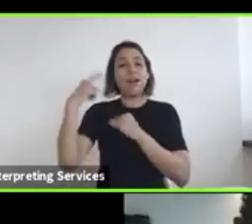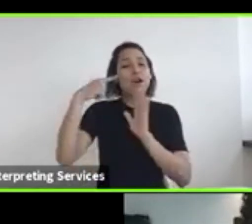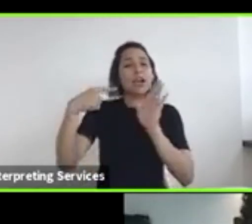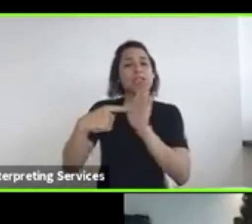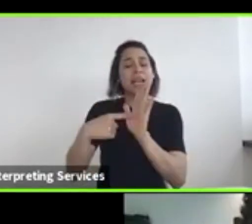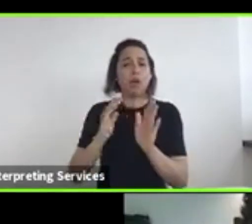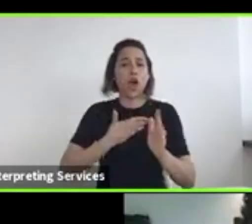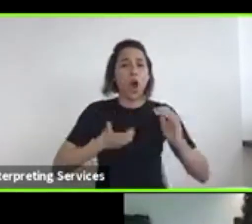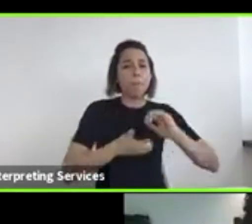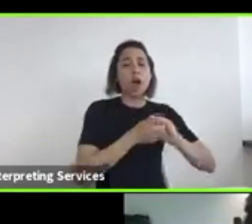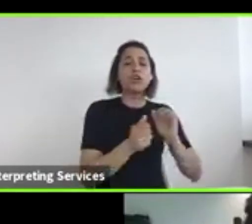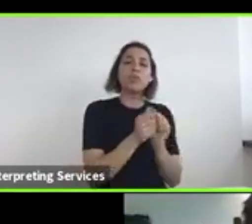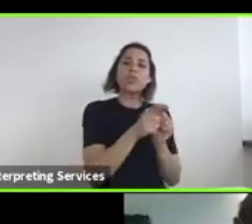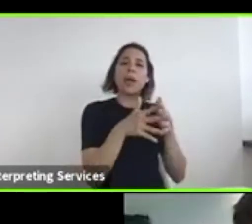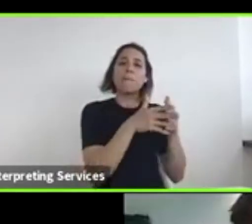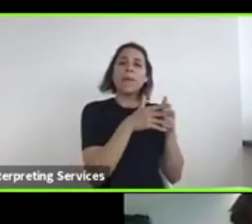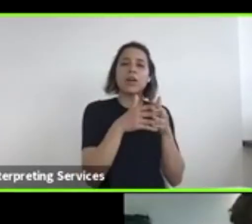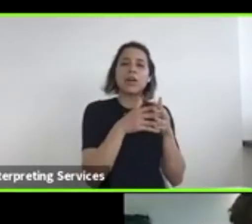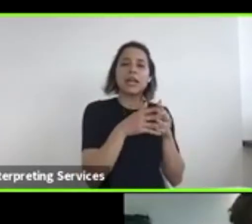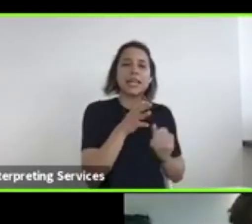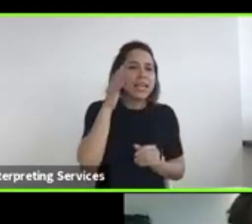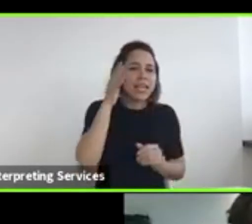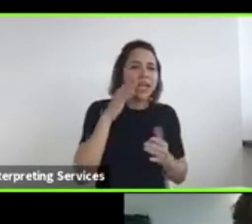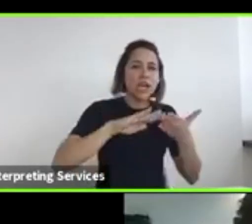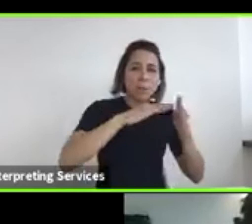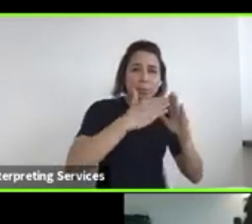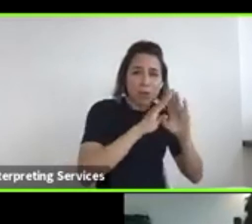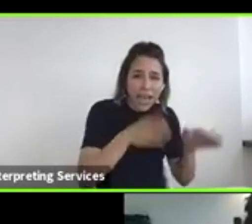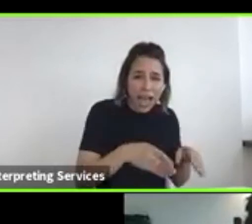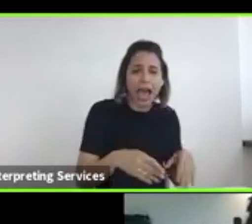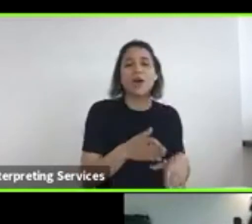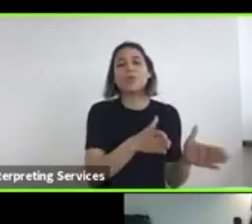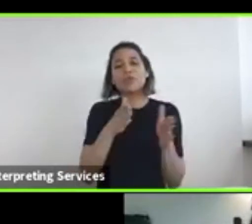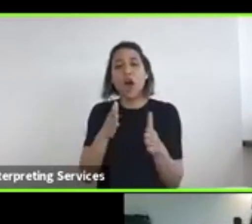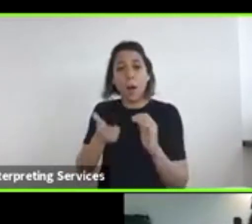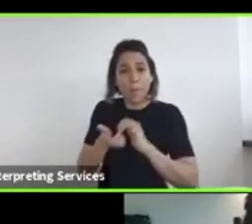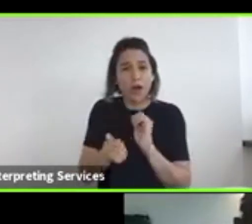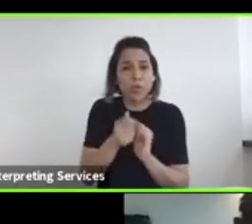AMERICAN INDIAN COMMUNITYHOUSE; OUR PARTNERSHIP WITH YOU, EMILY; AND ALSO, THE GLOBAL FIRST NATIONS PERFORMANCE